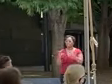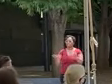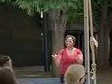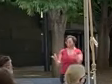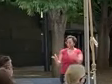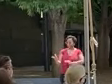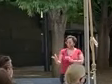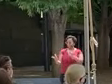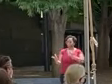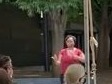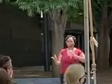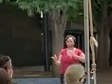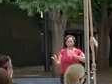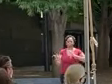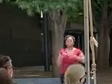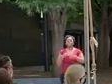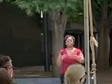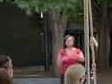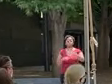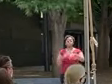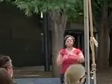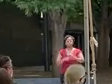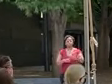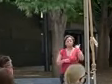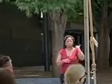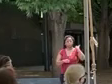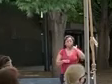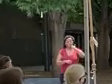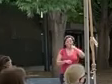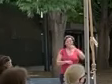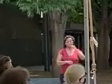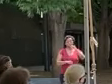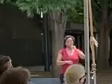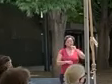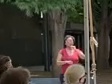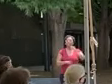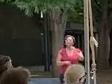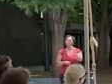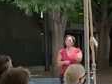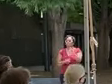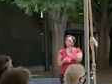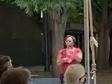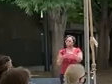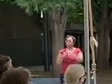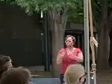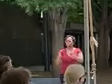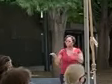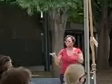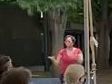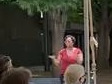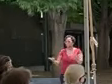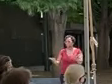Dedicated 20 years ago this past January, including those who are here with us today that helped to make it a reality.